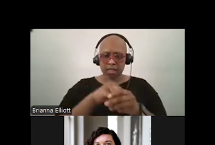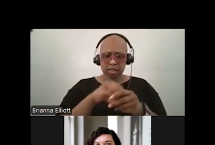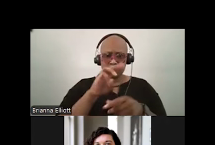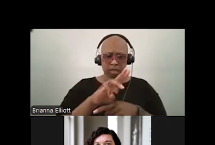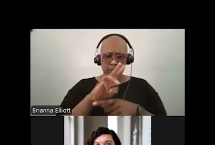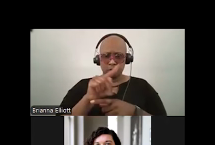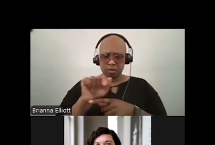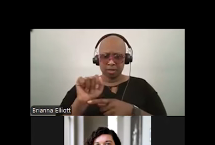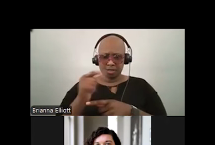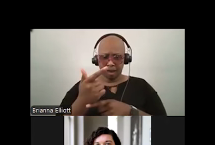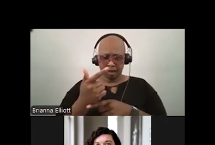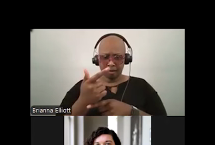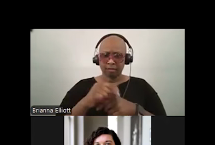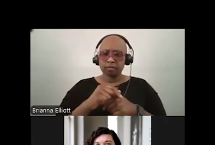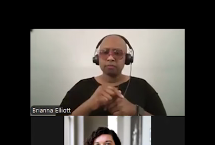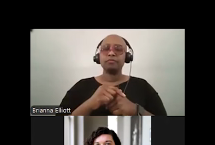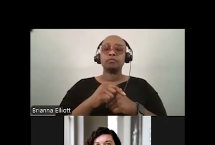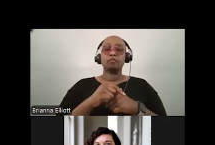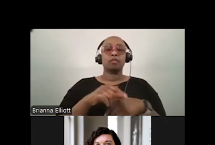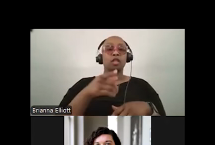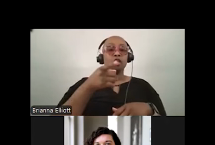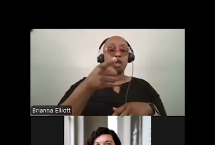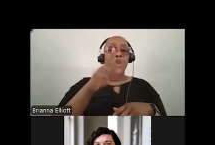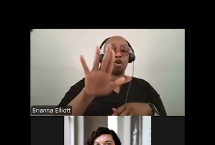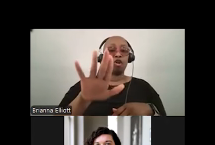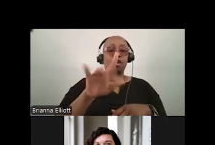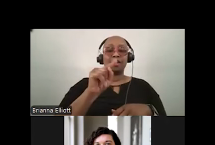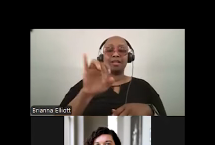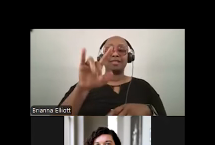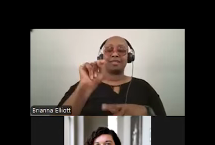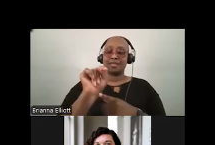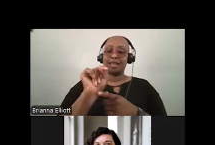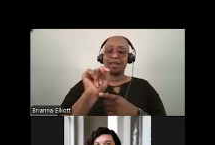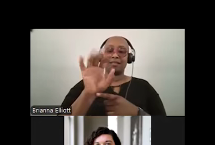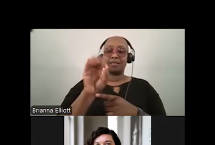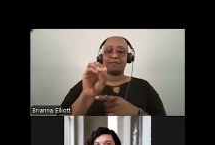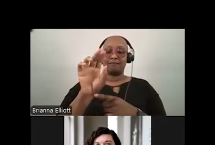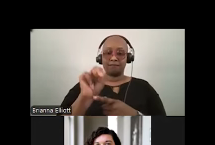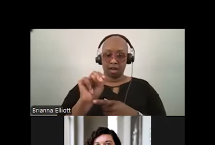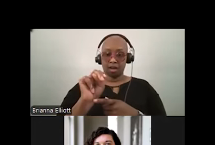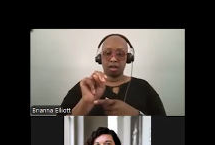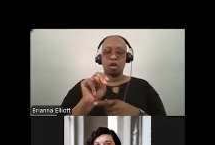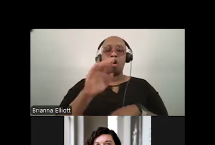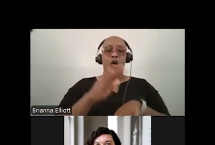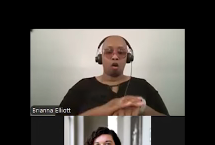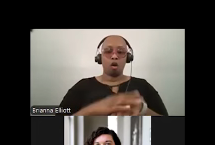this is because I have very light text font color on top of a white background. So I can go in here